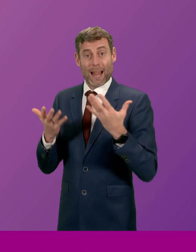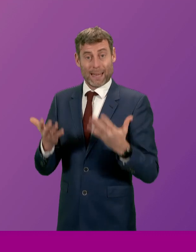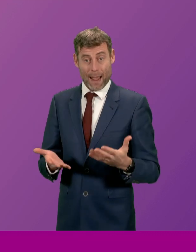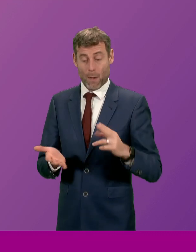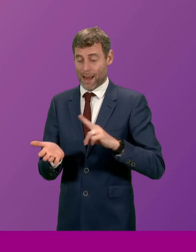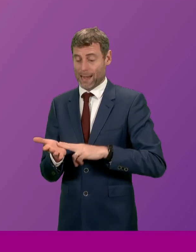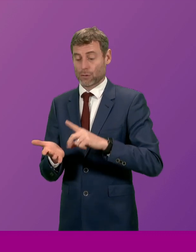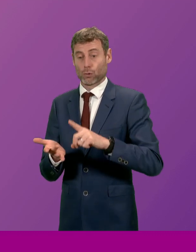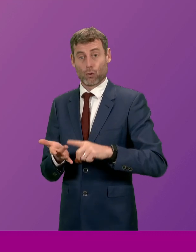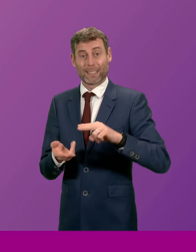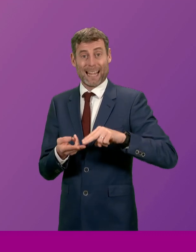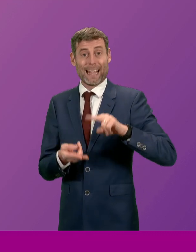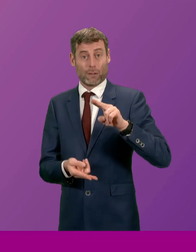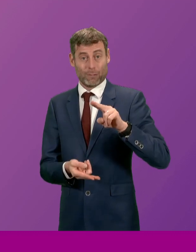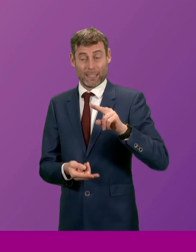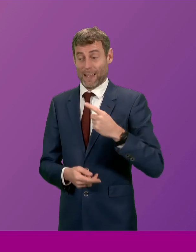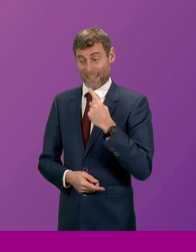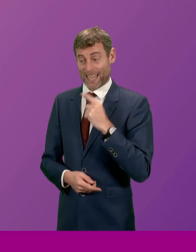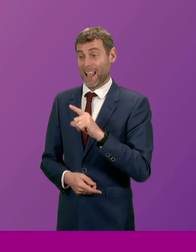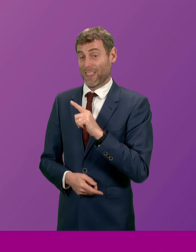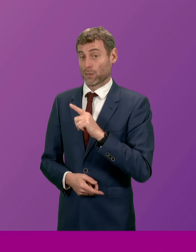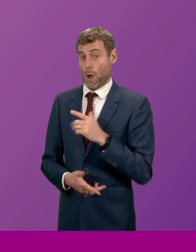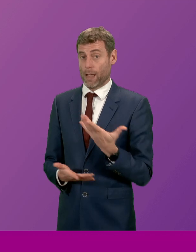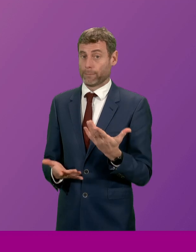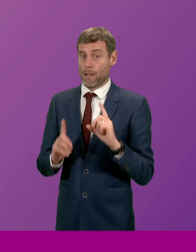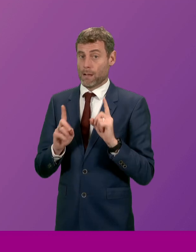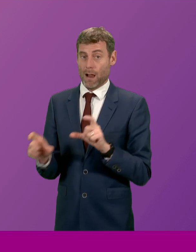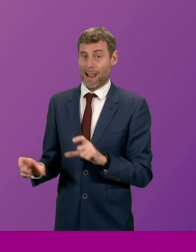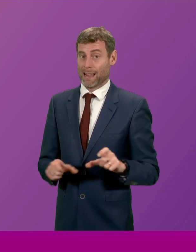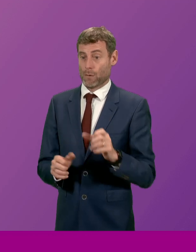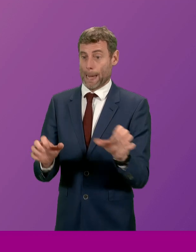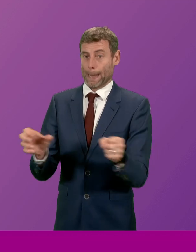insurance contributions has been cited by the company as a contributory factor in its